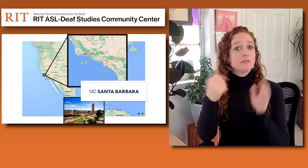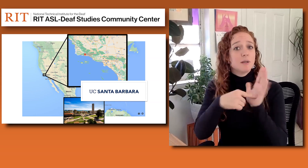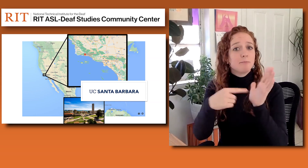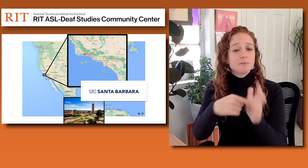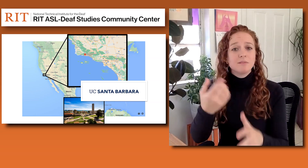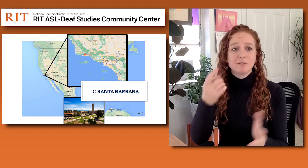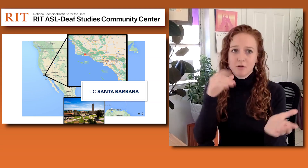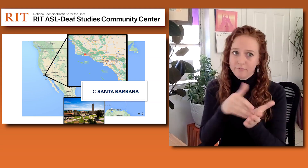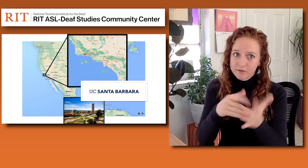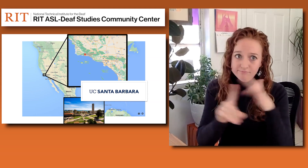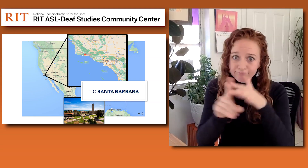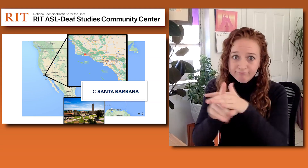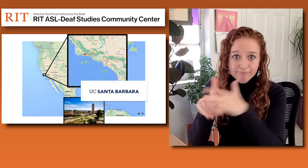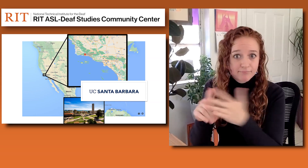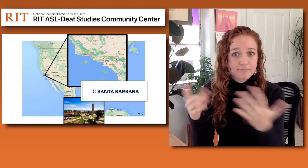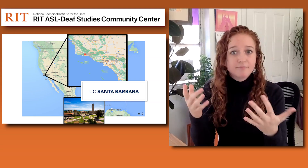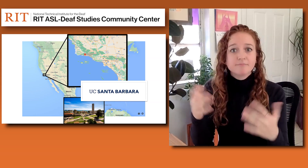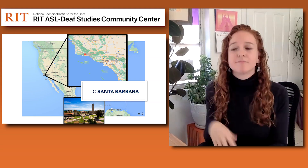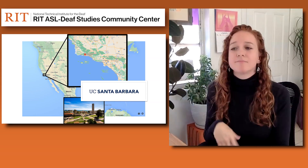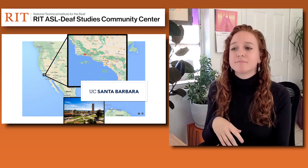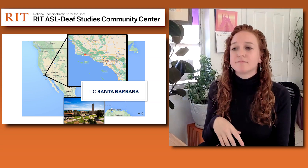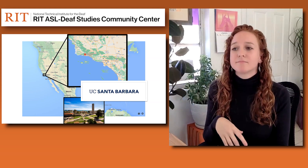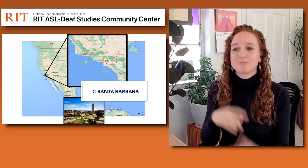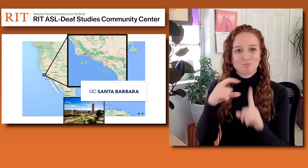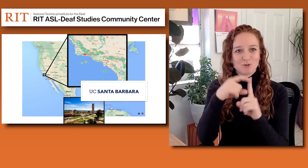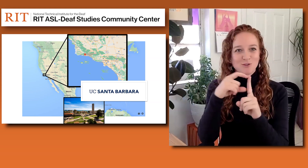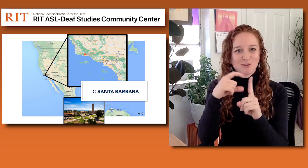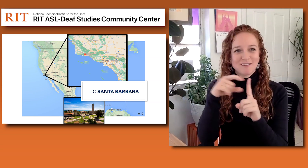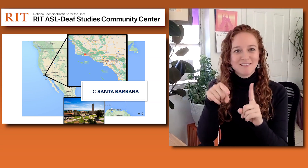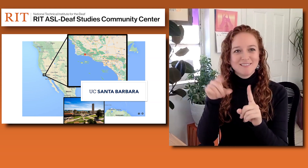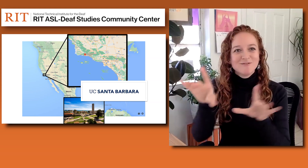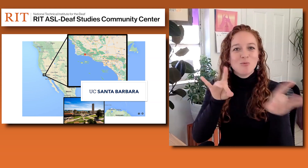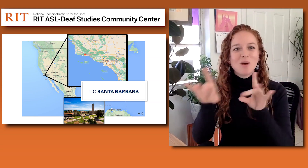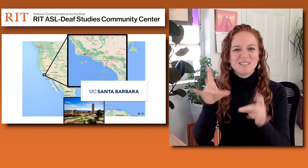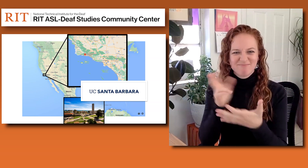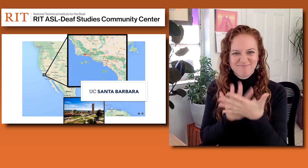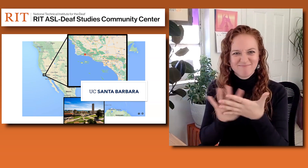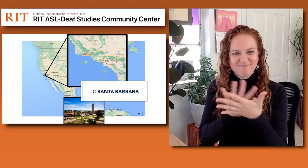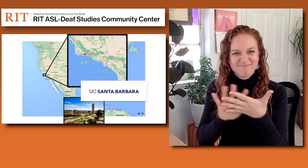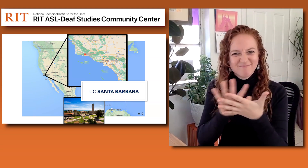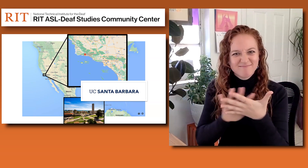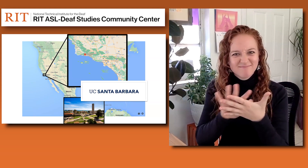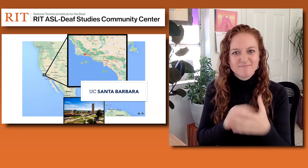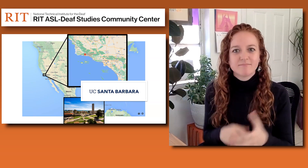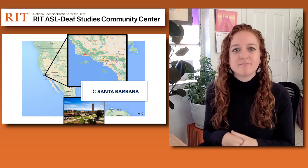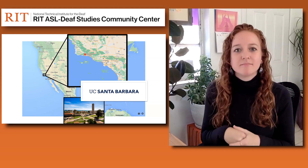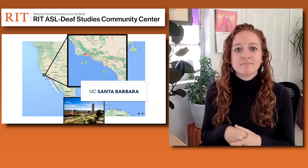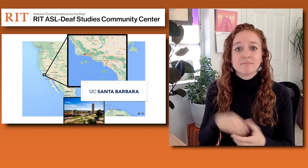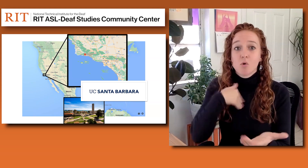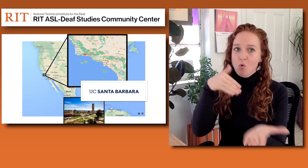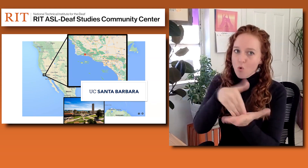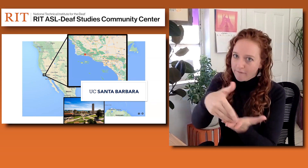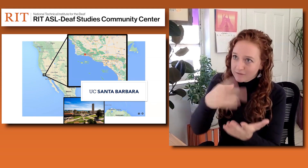Another example that often comes up is word choice. That's a tough one.